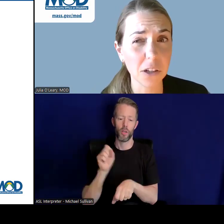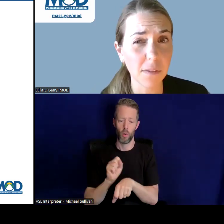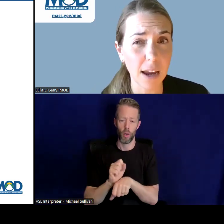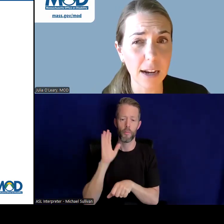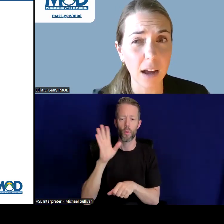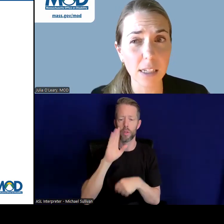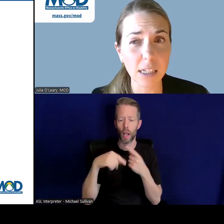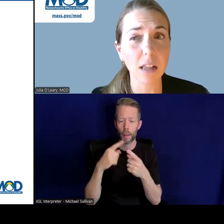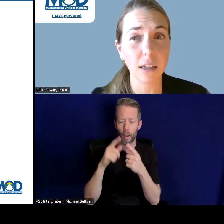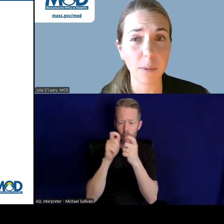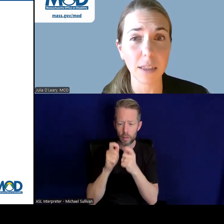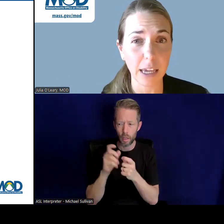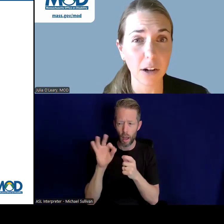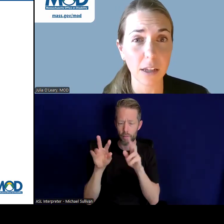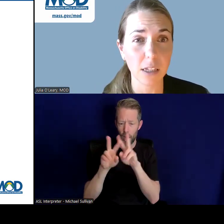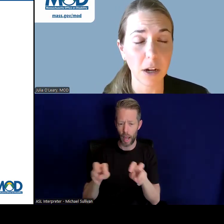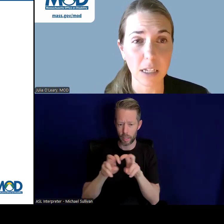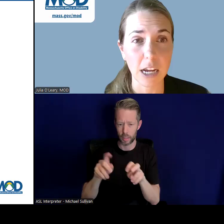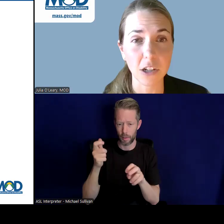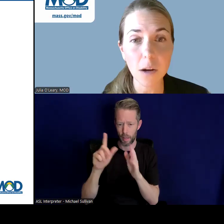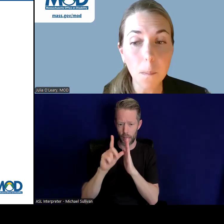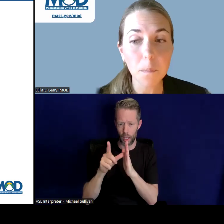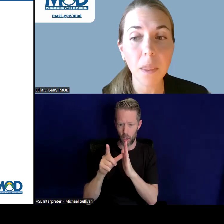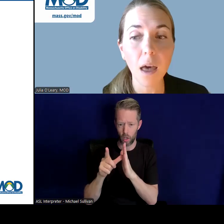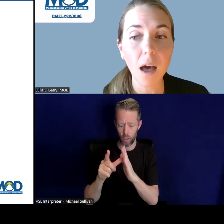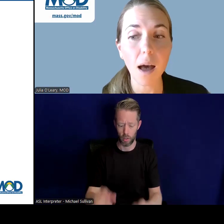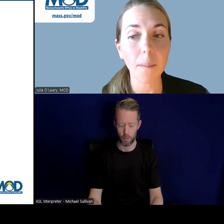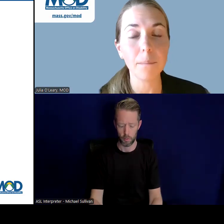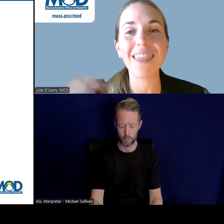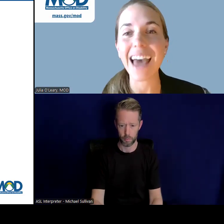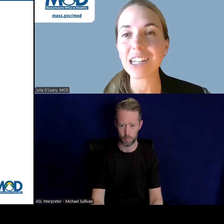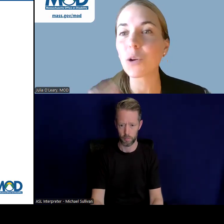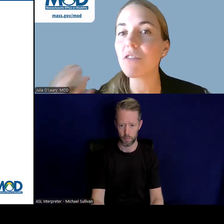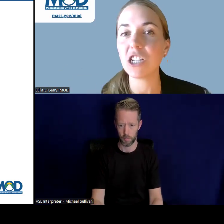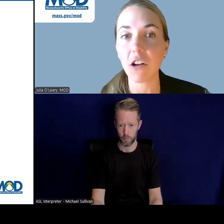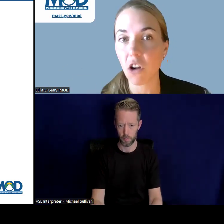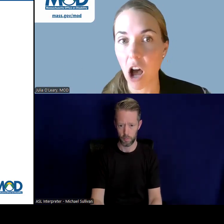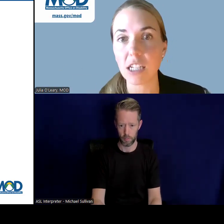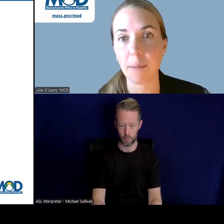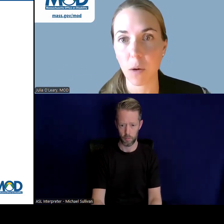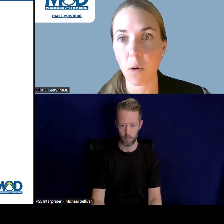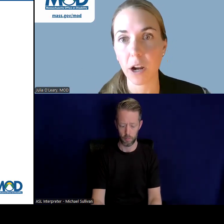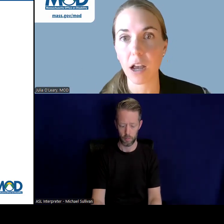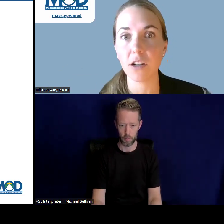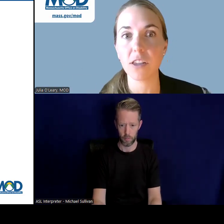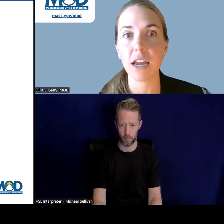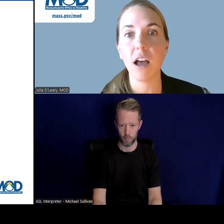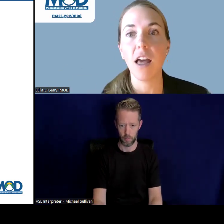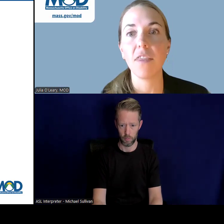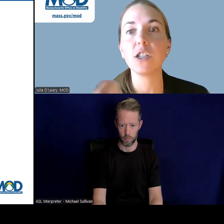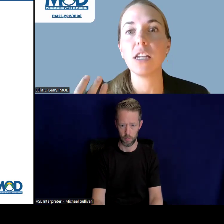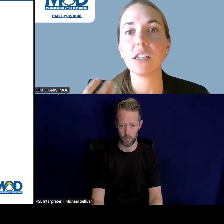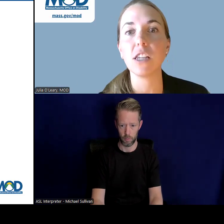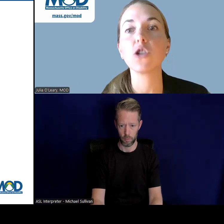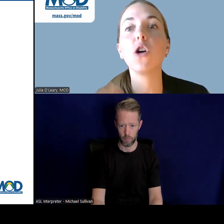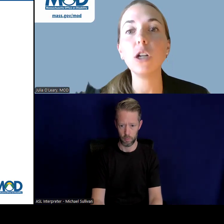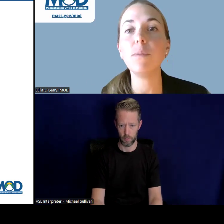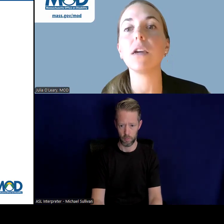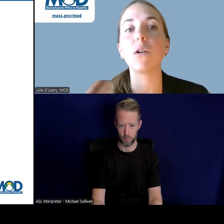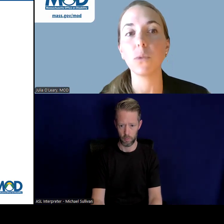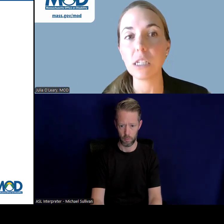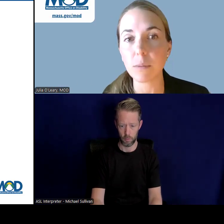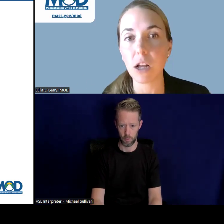We're going to talk about kind of the particulars of that analysis a little bit later in this presentation, but that's sort of the general concept we're working under.